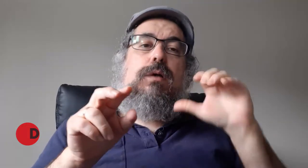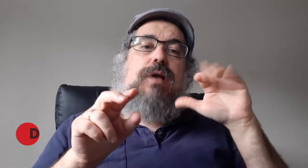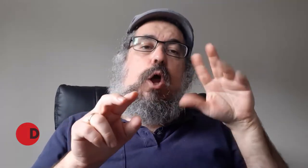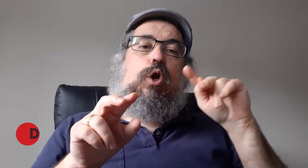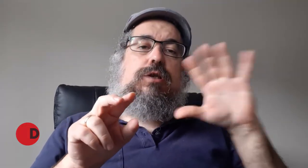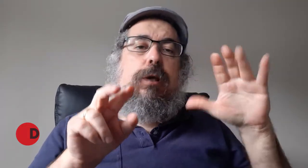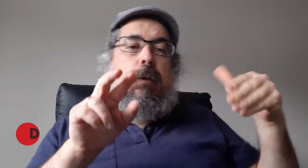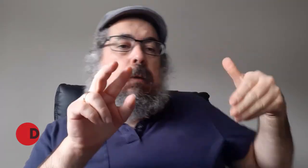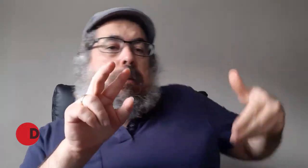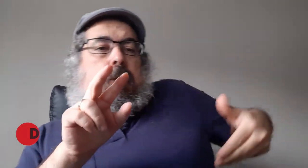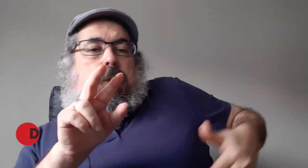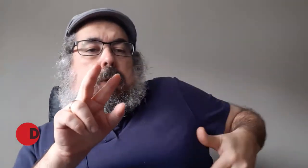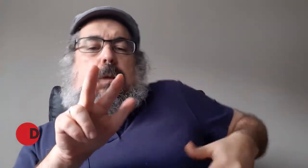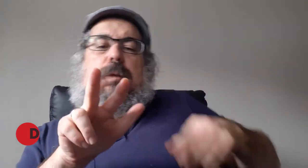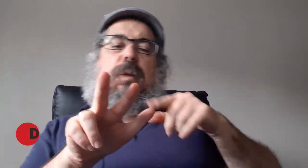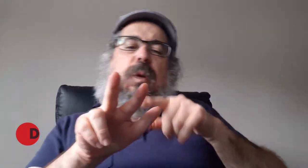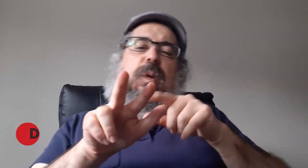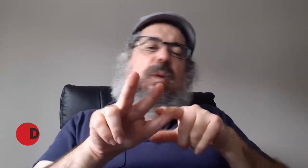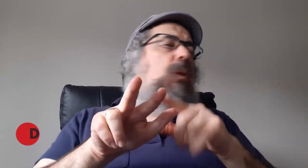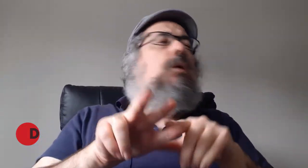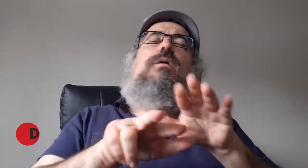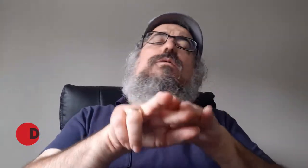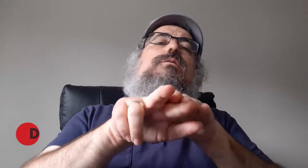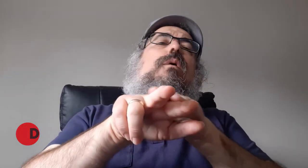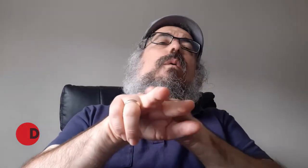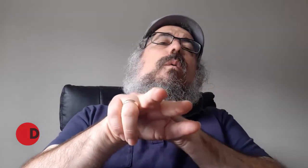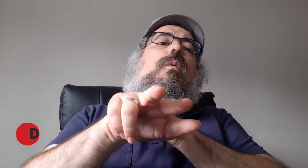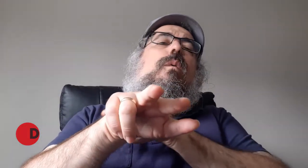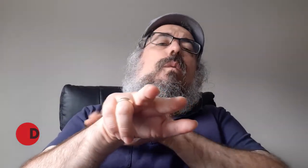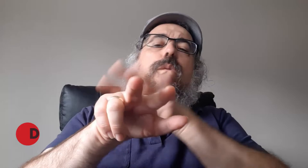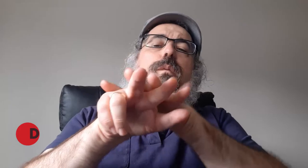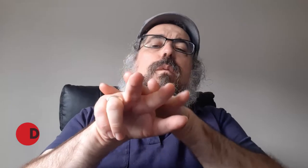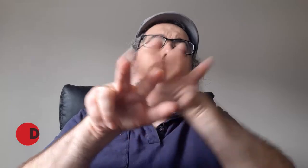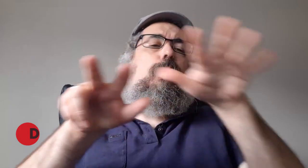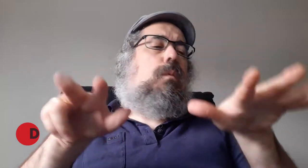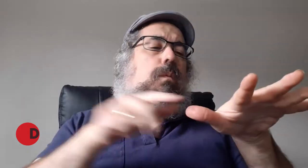CRTC also felt the main mobile services proceeding would take